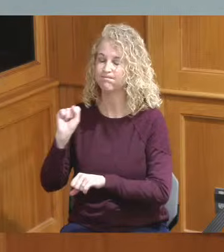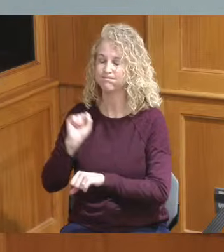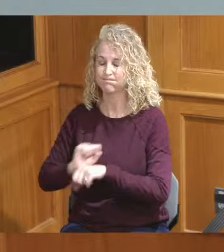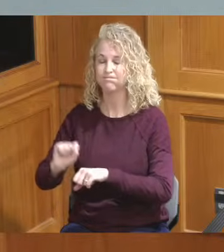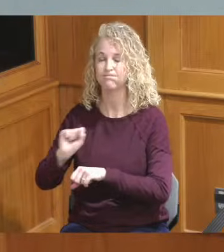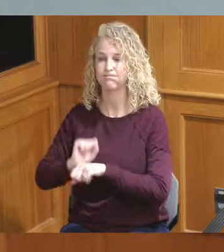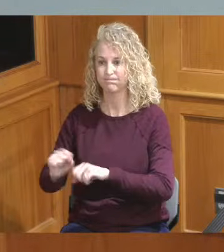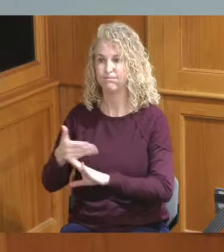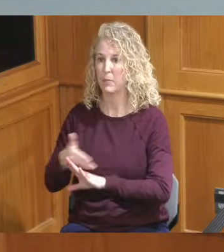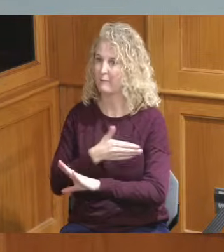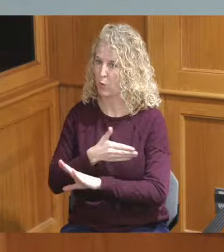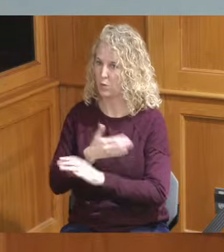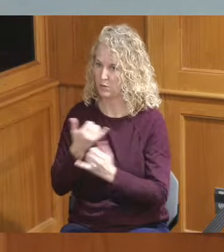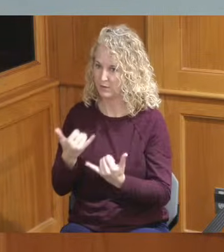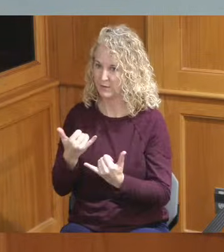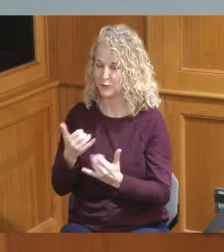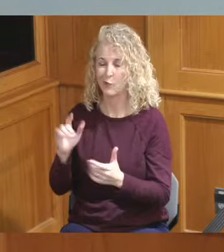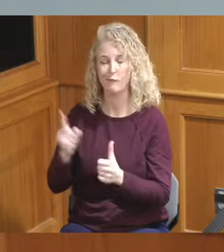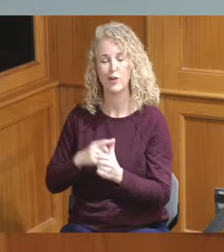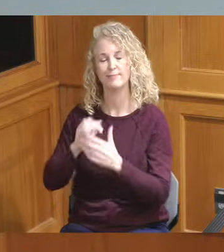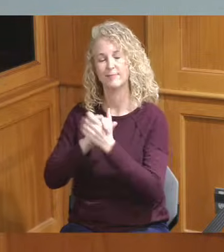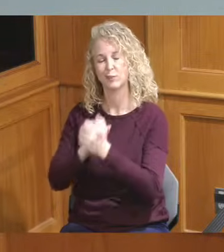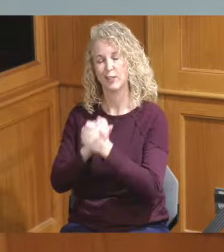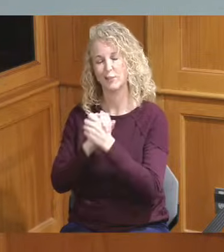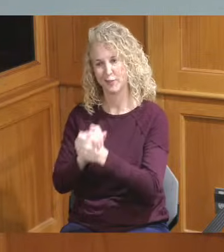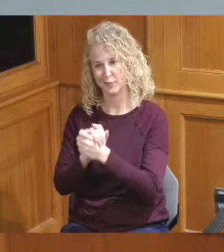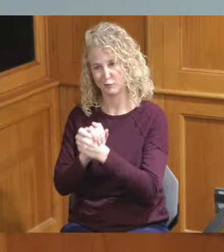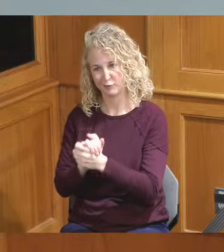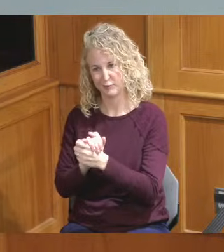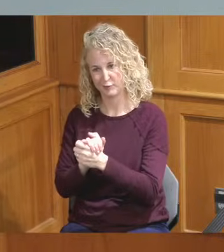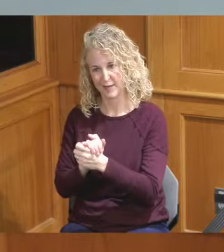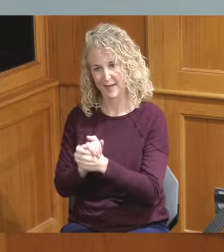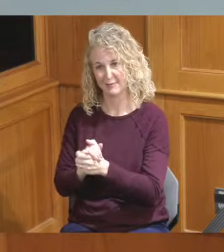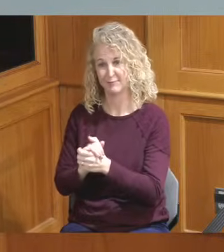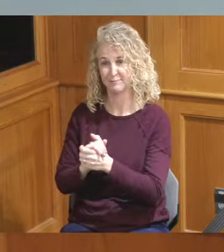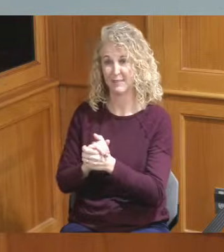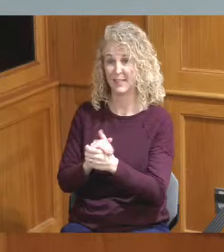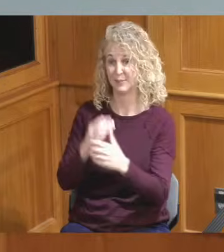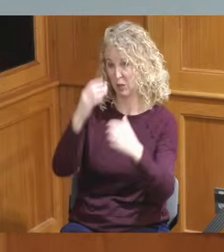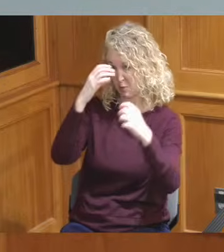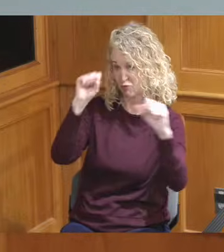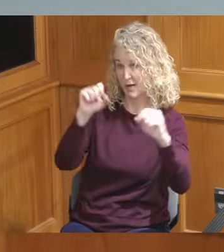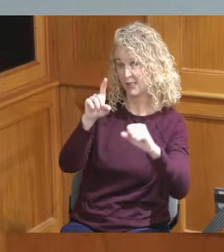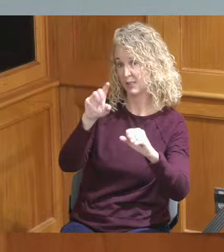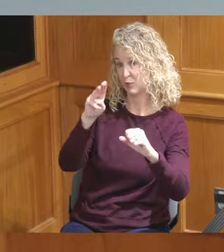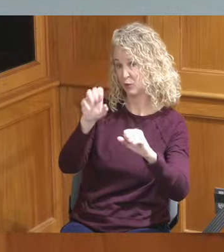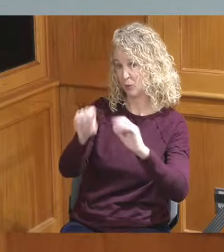to this and I just want to say congratulations and thank President Dumas for selecting you and having